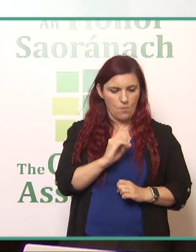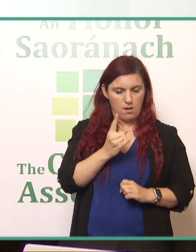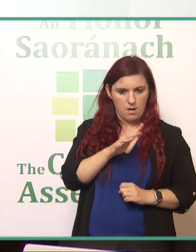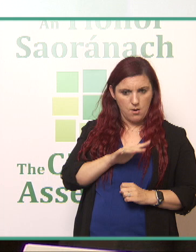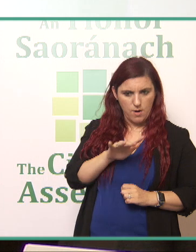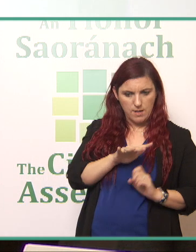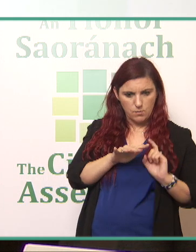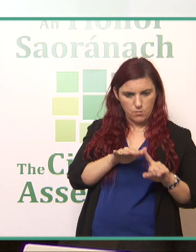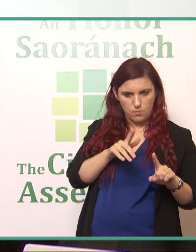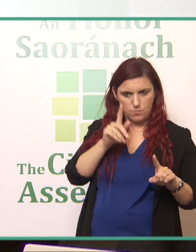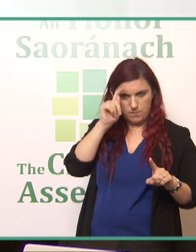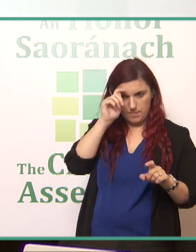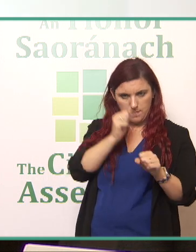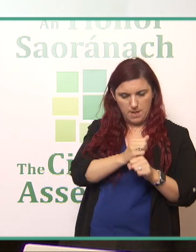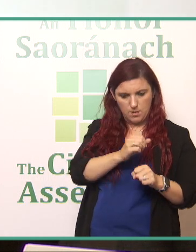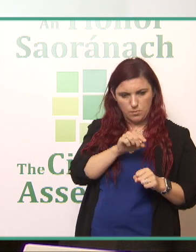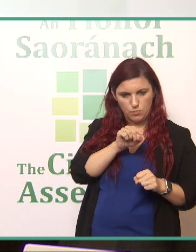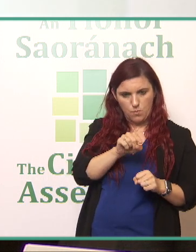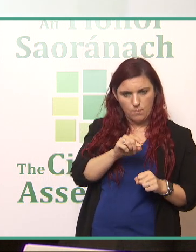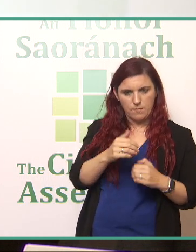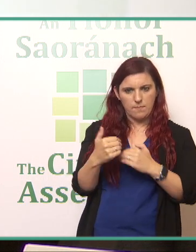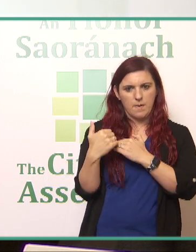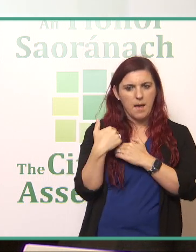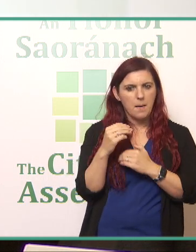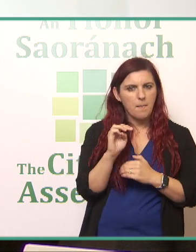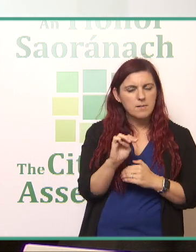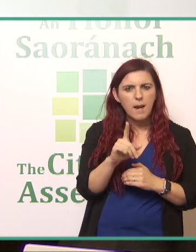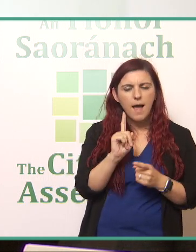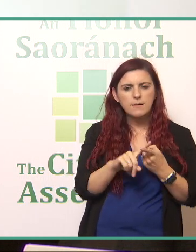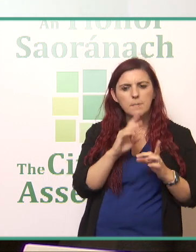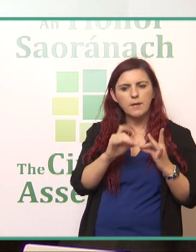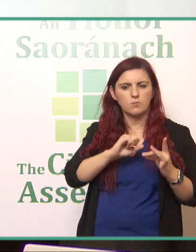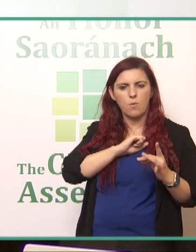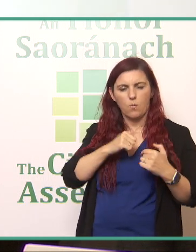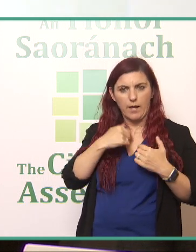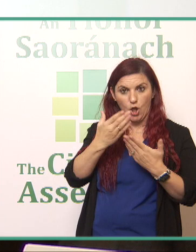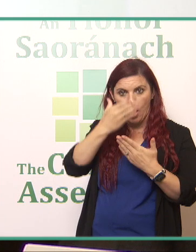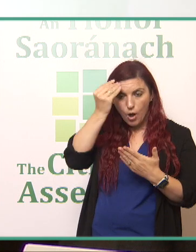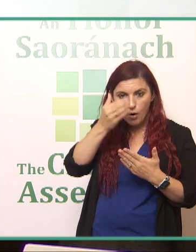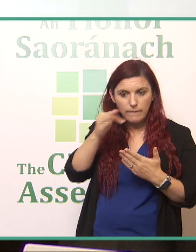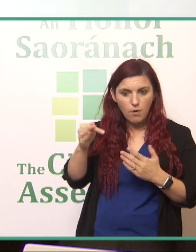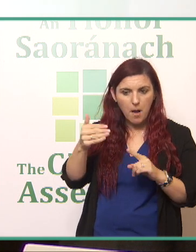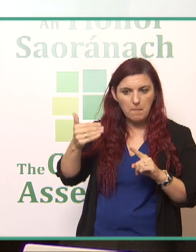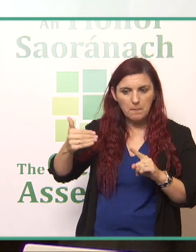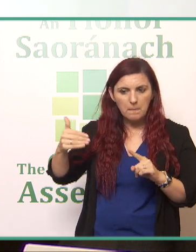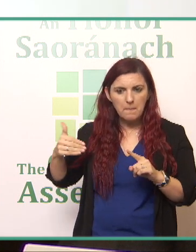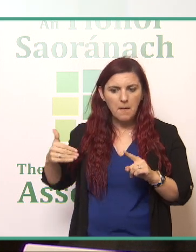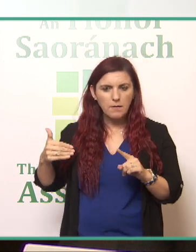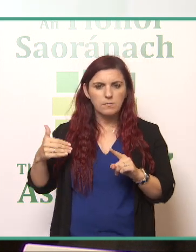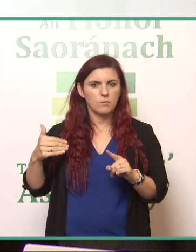that we're doing that is responsibly as possible and making sure that we we learn from where we've developed